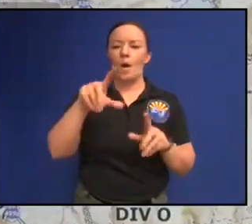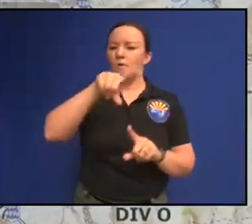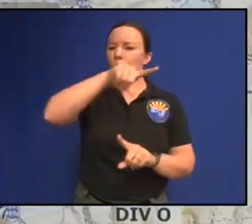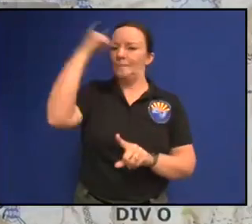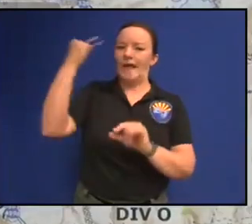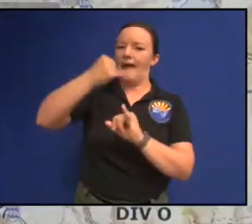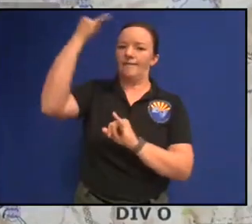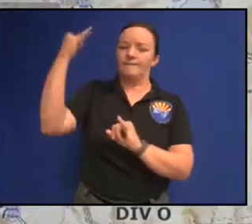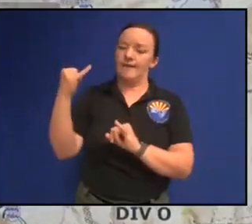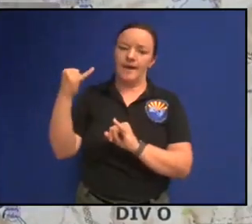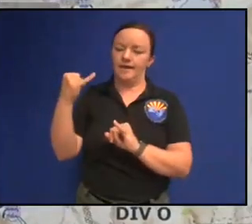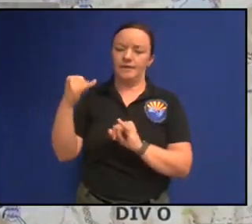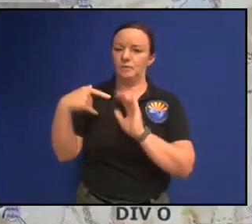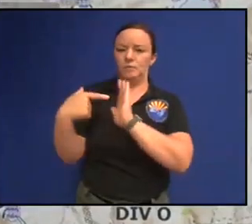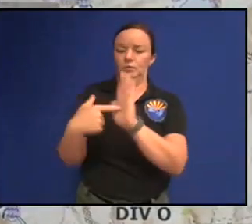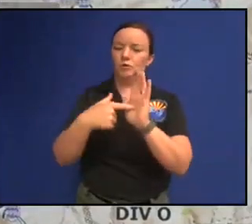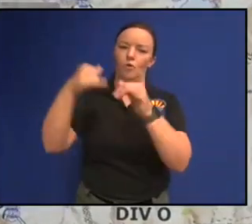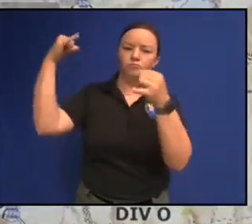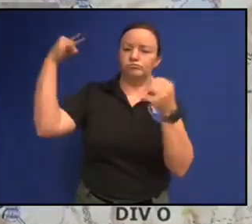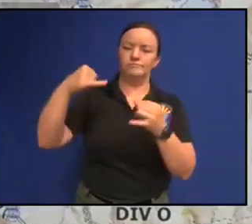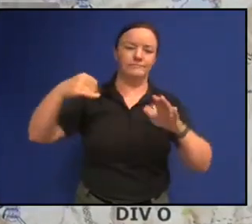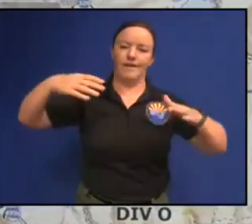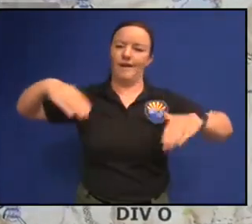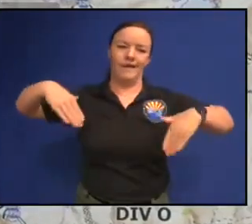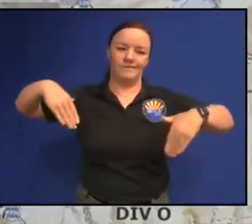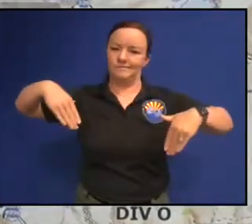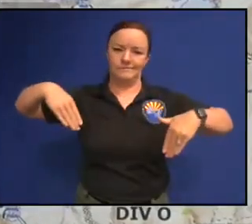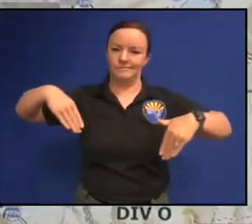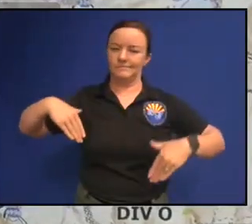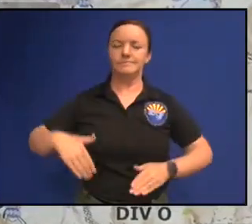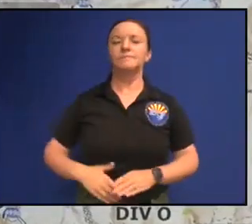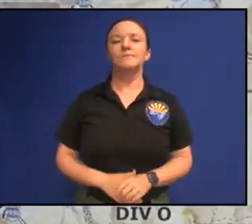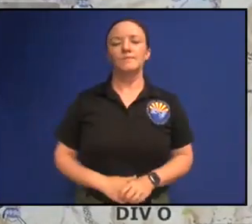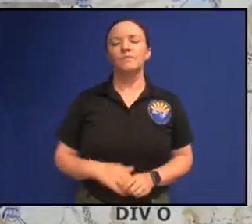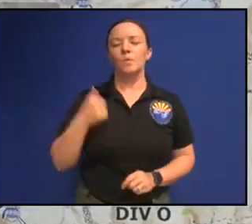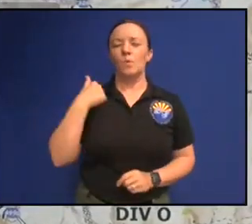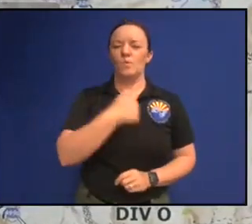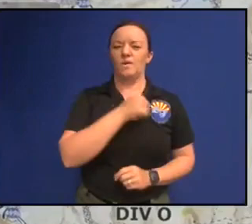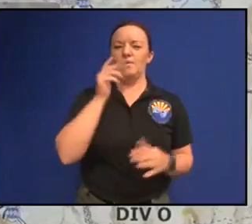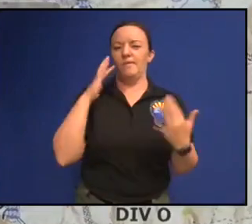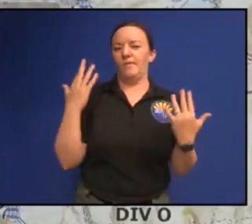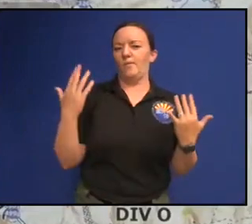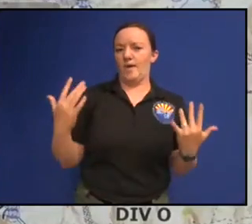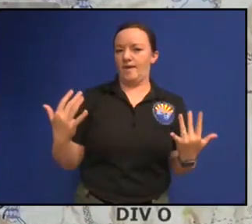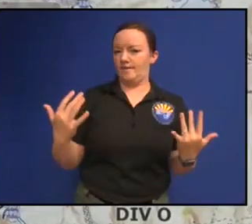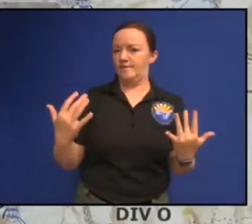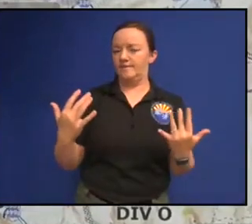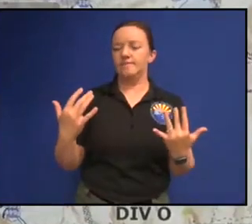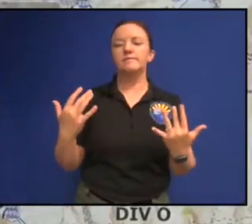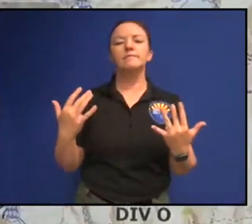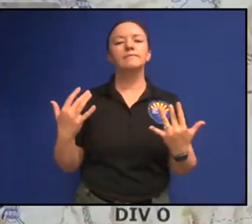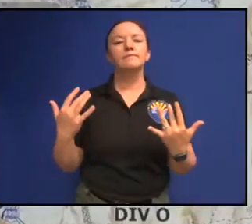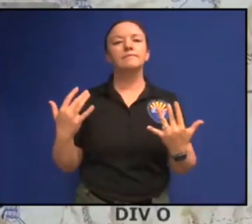THAT BLACK LINE THAT INDICATES CONTAINMENT. WE ARE GOING TO HOLD OFF ON THAT UNTIL WE CAN HAVE A